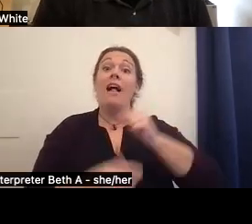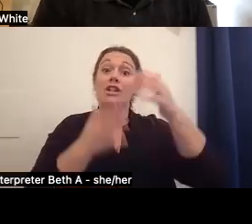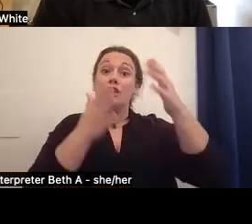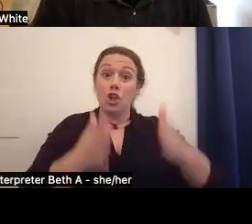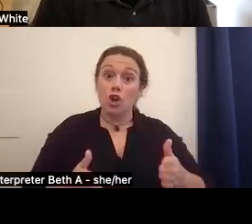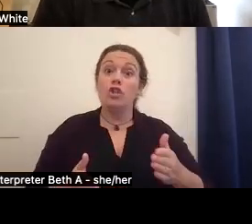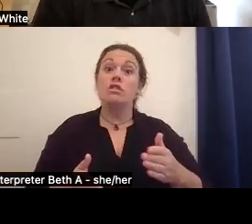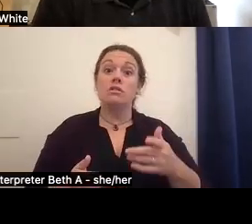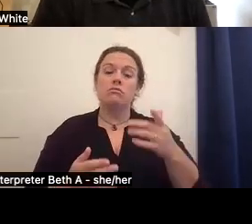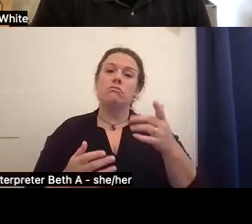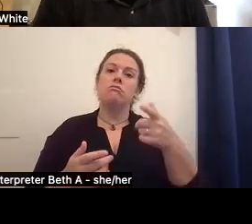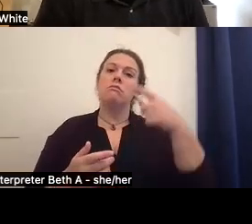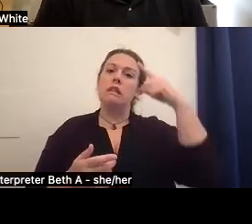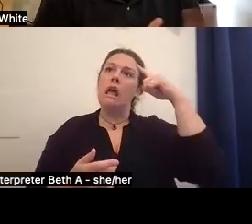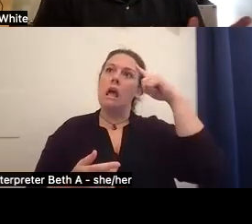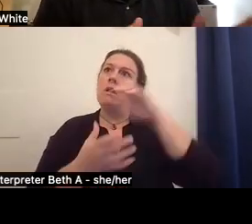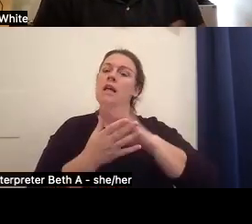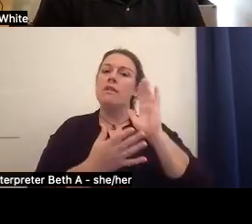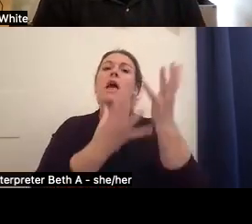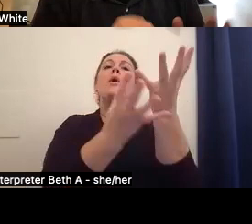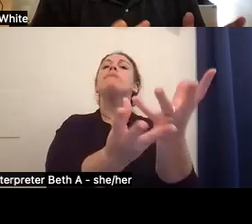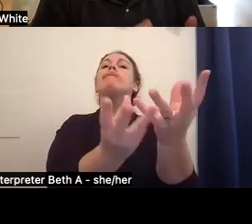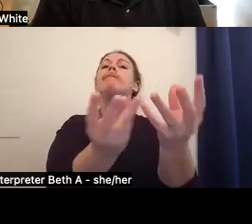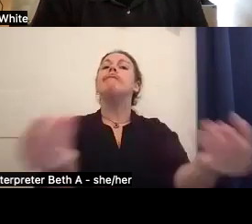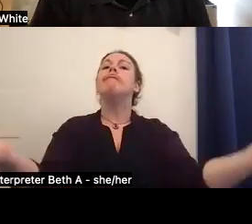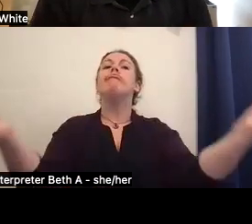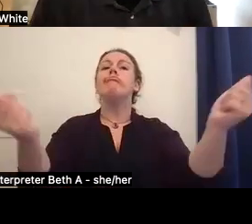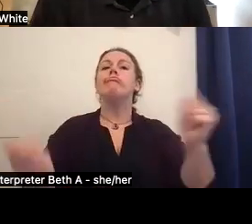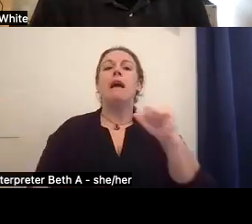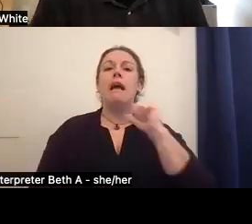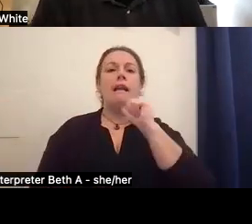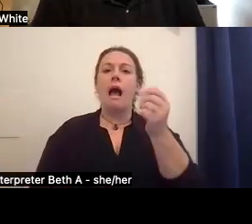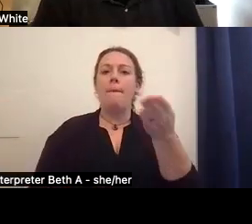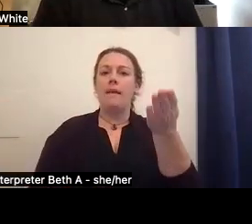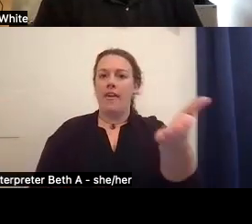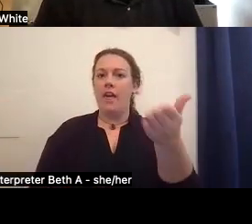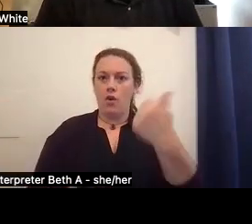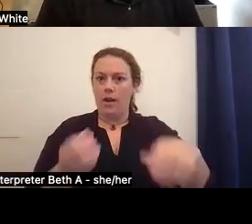of human history, that they would cease to be distinctive peoples and distinctive cultures,